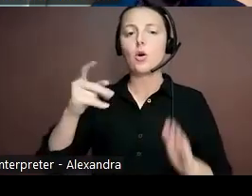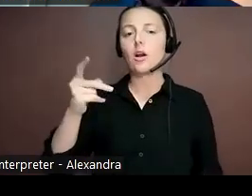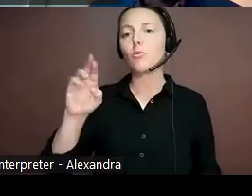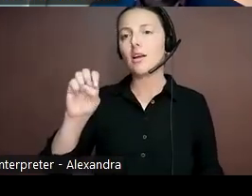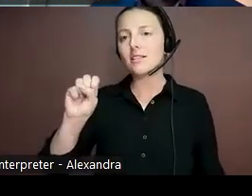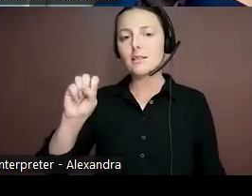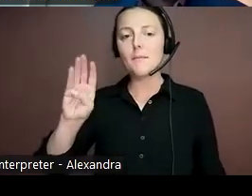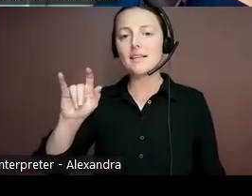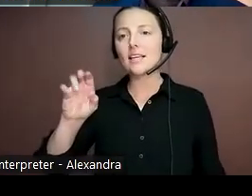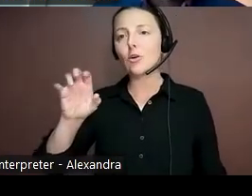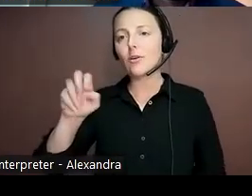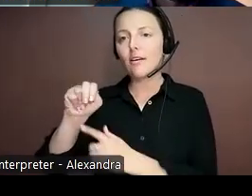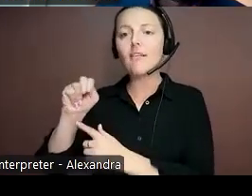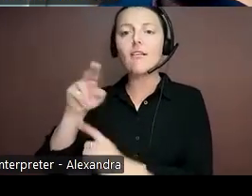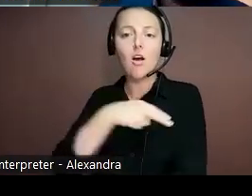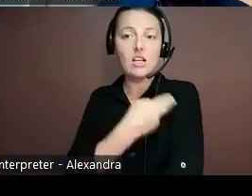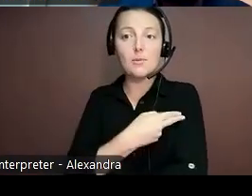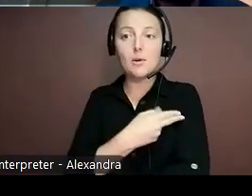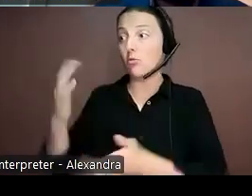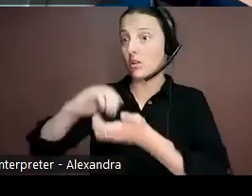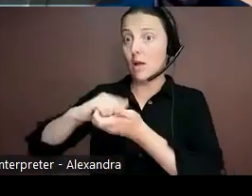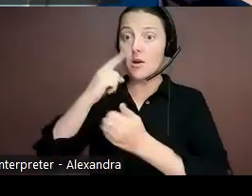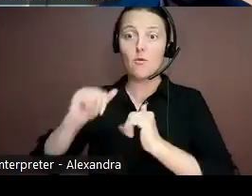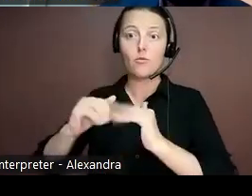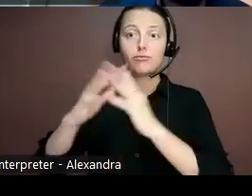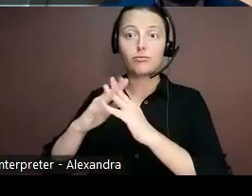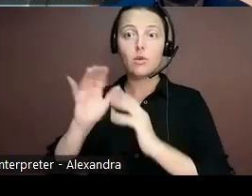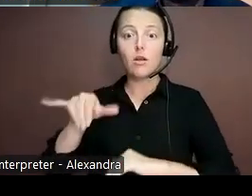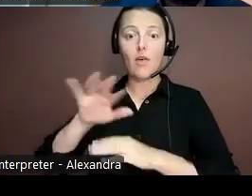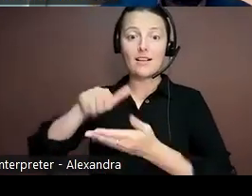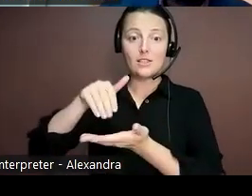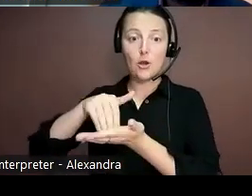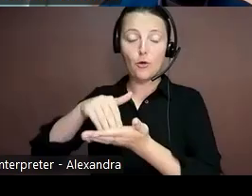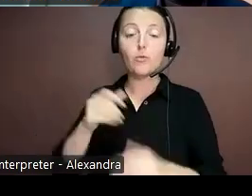created the center for autism and the developing brain and that had existed on my campus for for